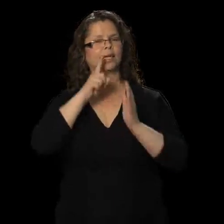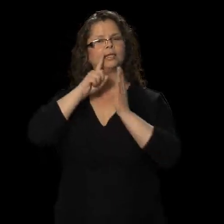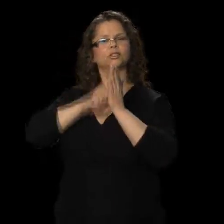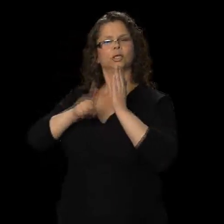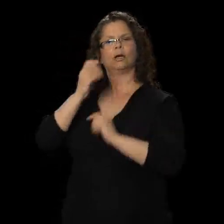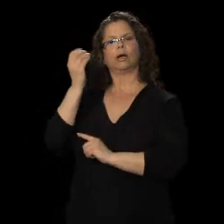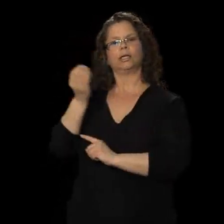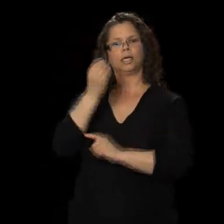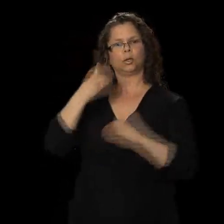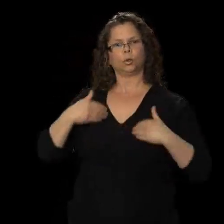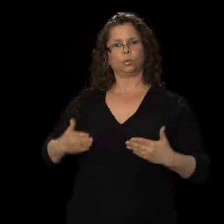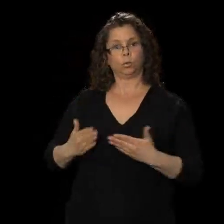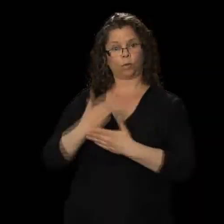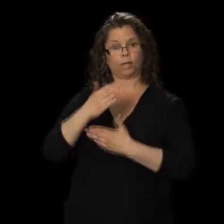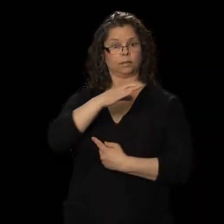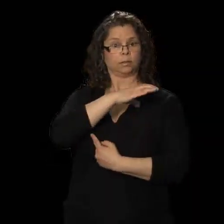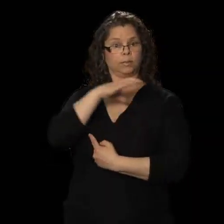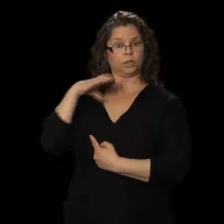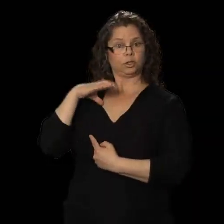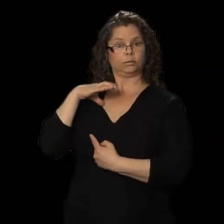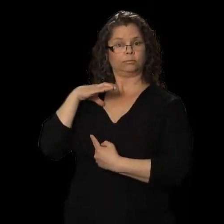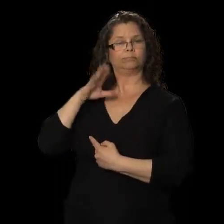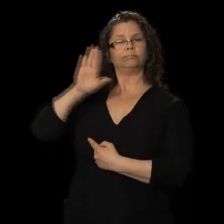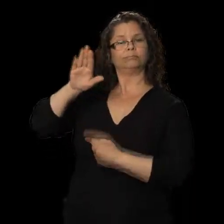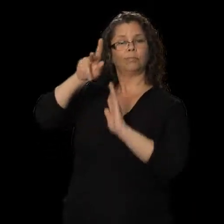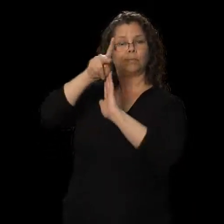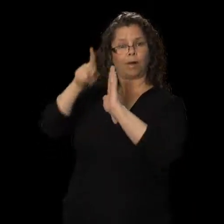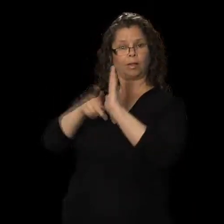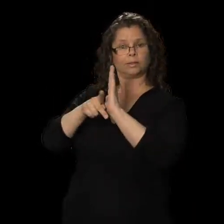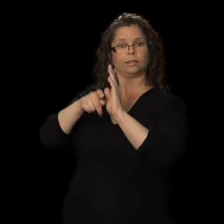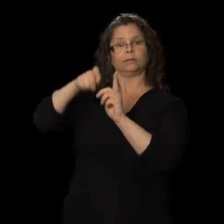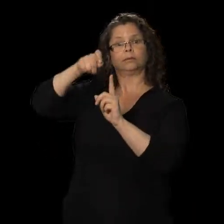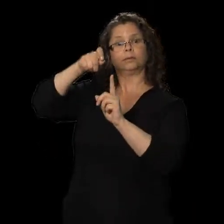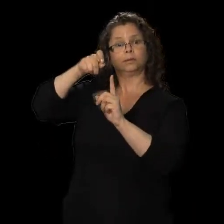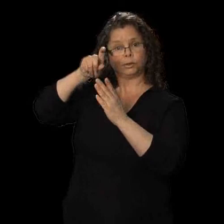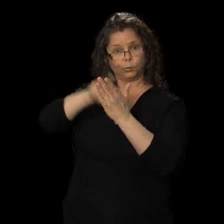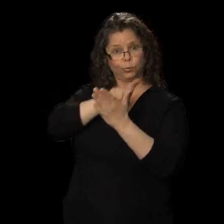Orientation and other publications are available at